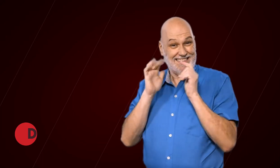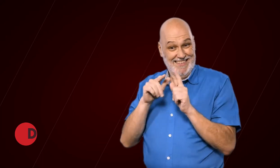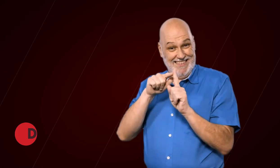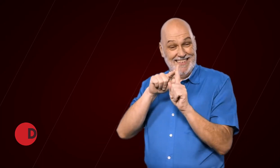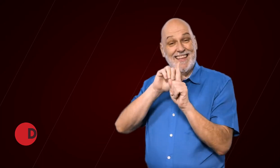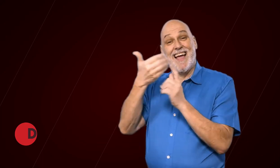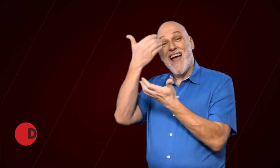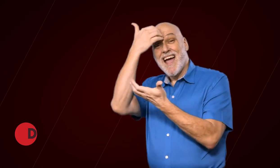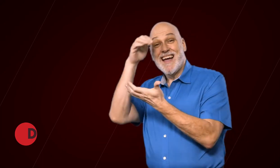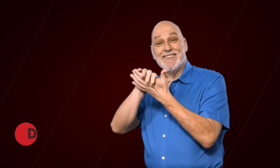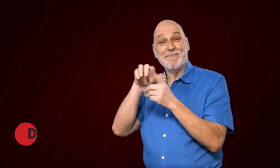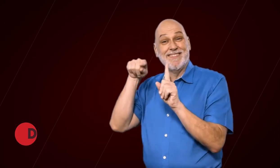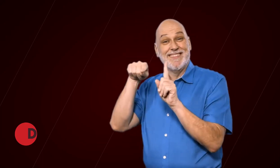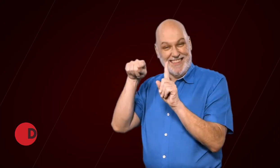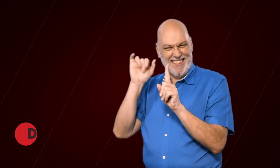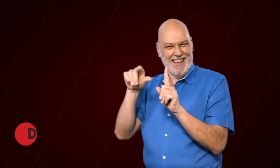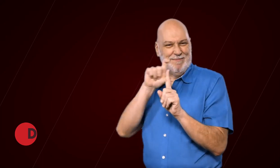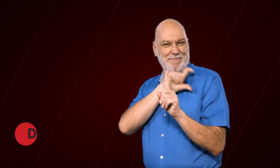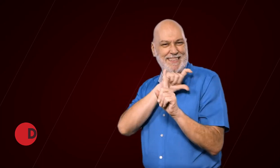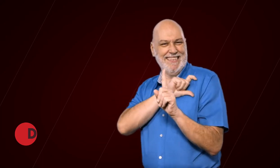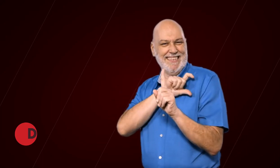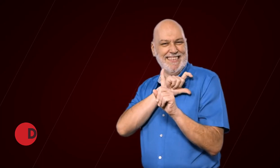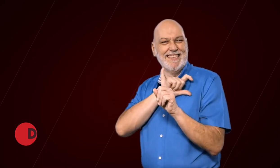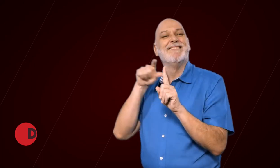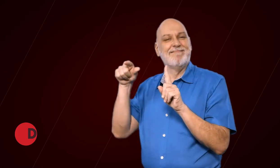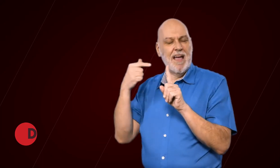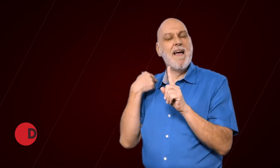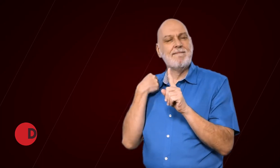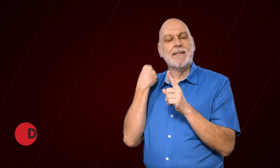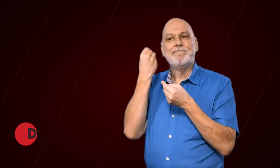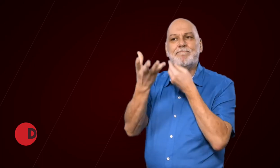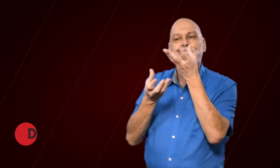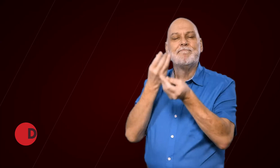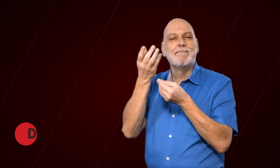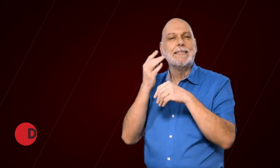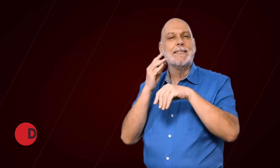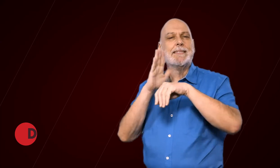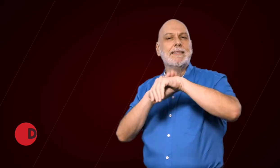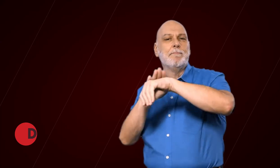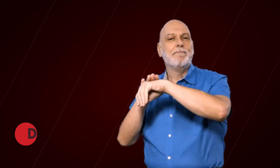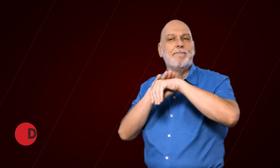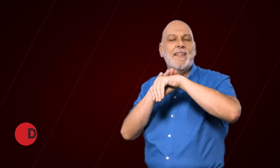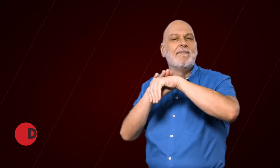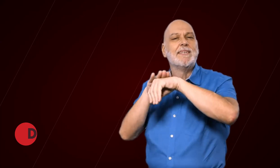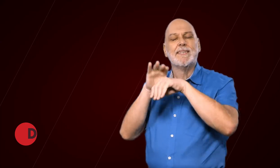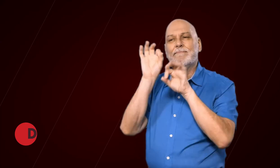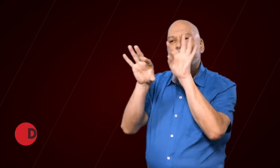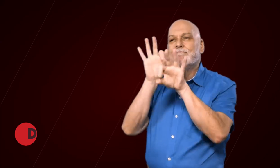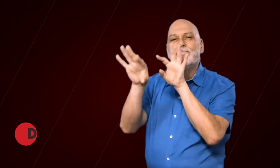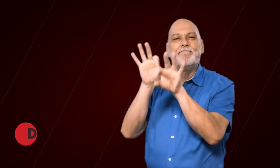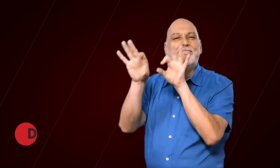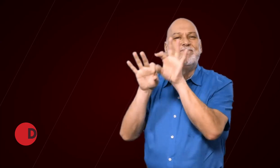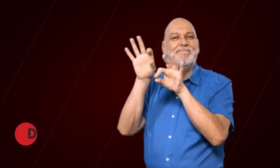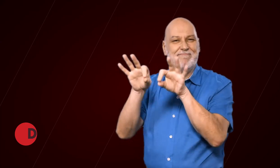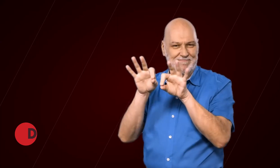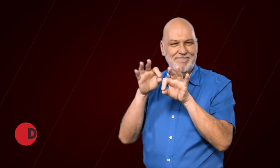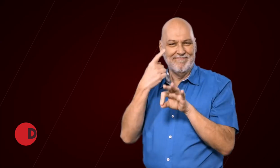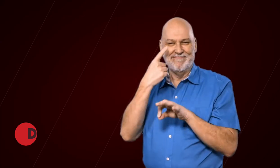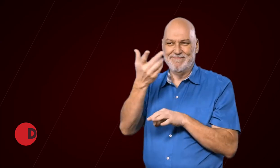who is wife of a hearing police officer, has some advice: